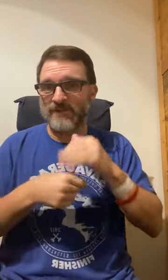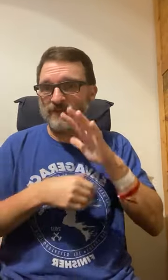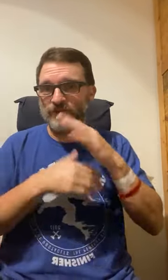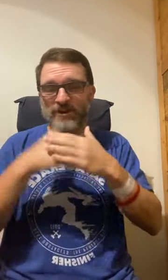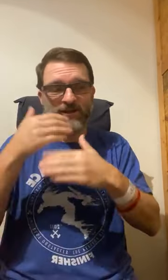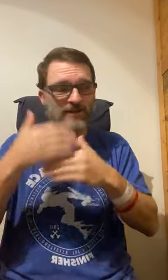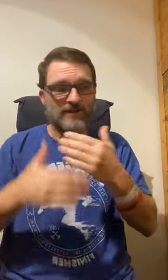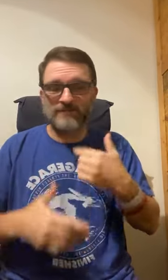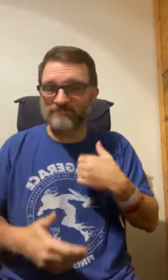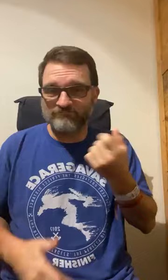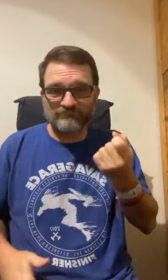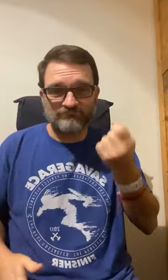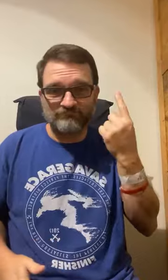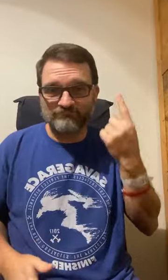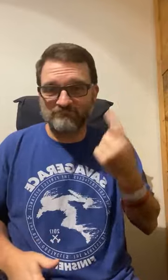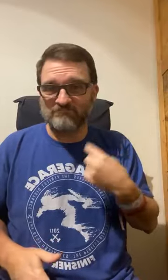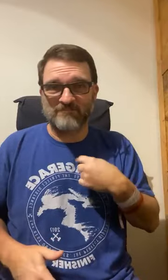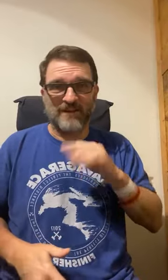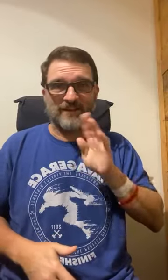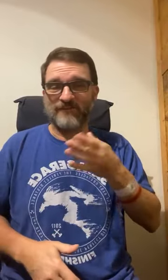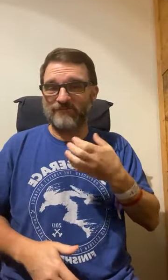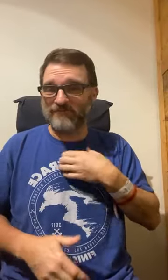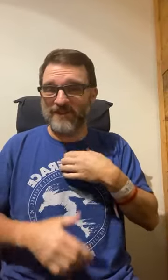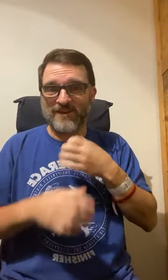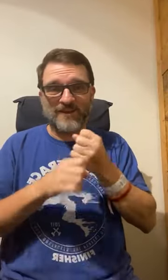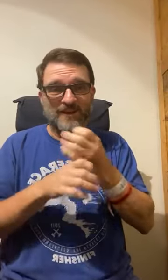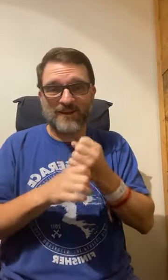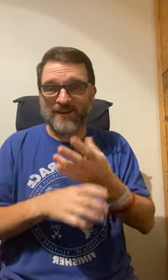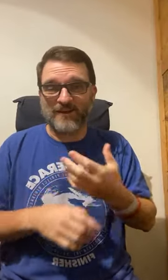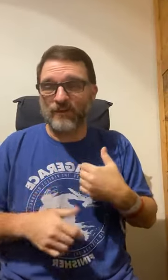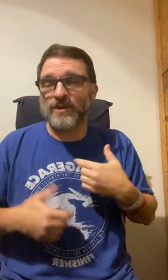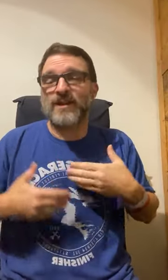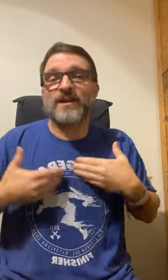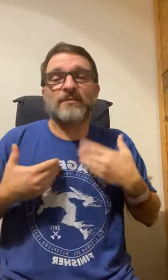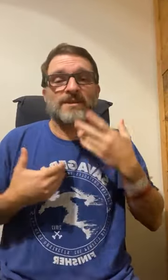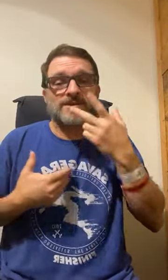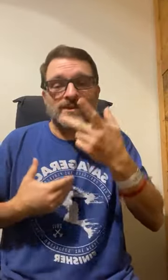and its not in her hands. I totally get it. I never complained or yelled at her.